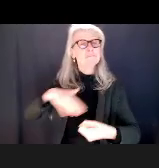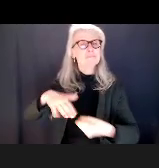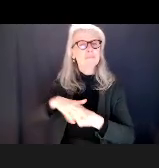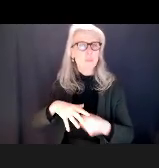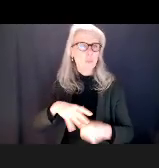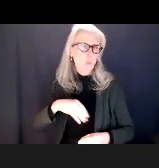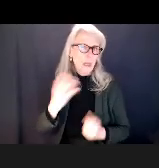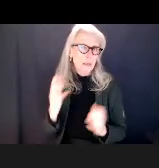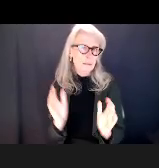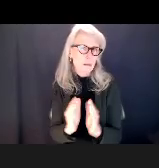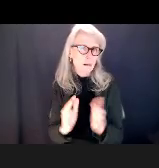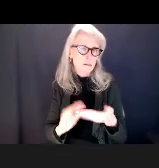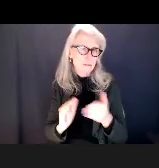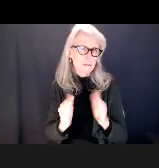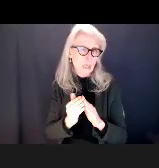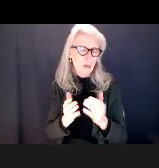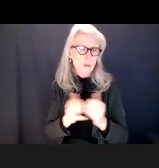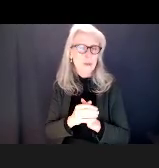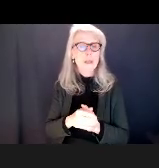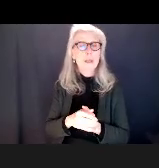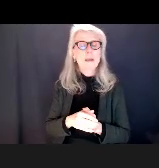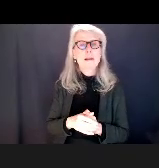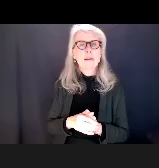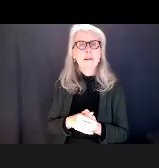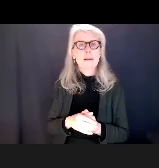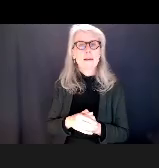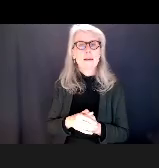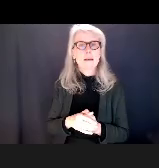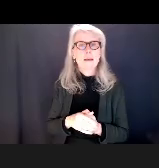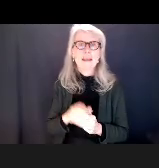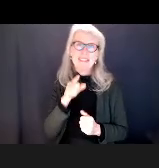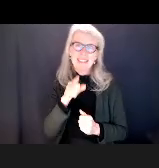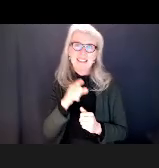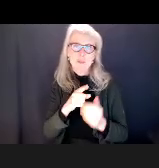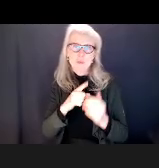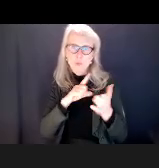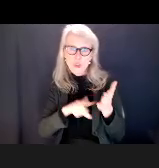also looking for something specific in this particular project that's less relevant to